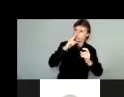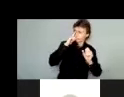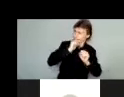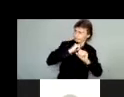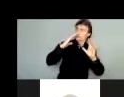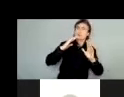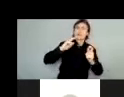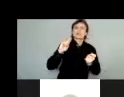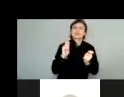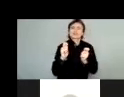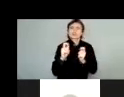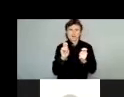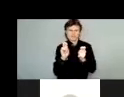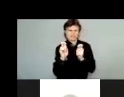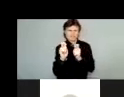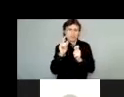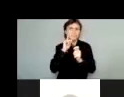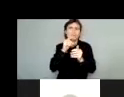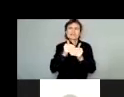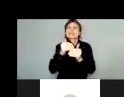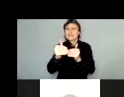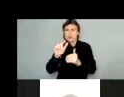the next operating grant cycle beginning in 2023.